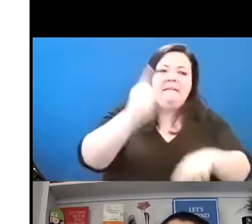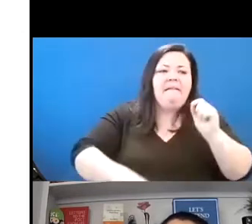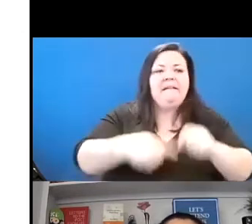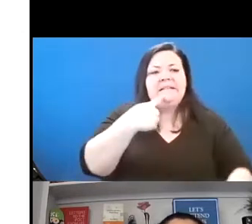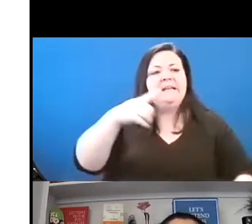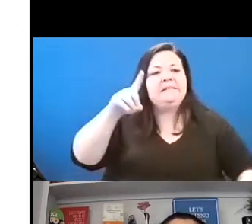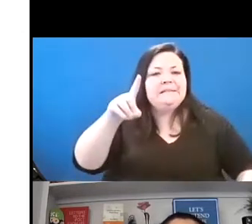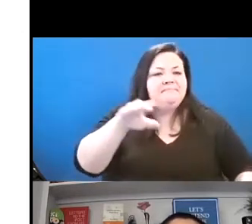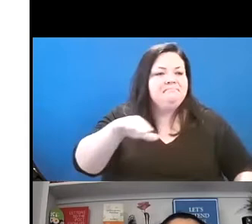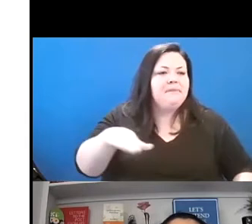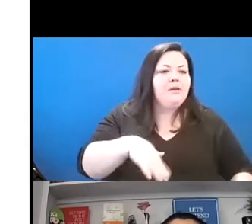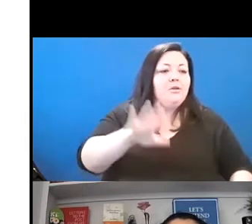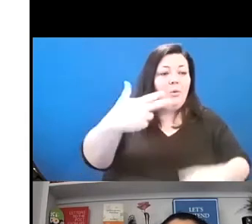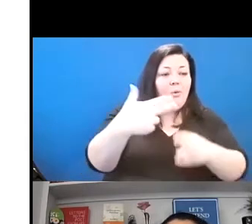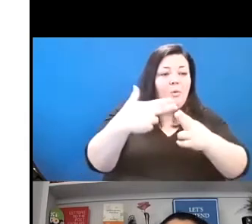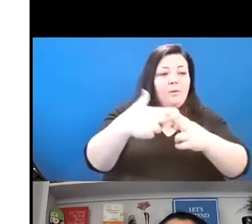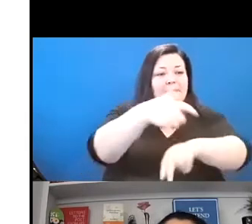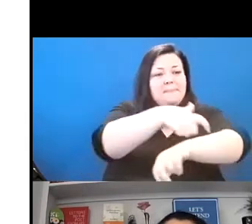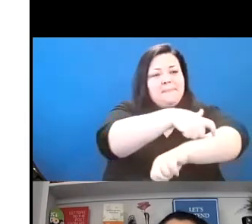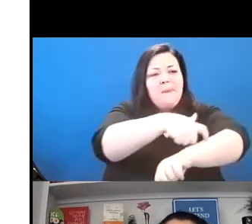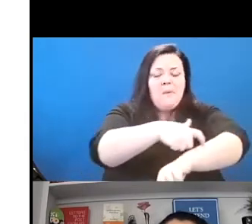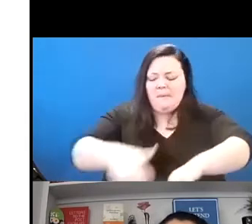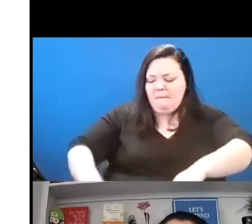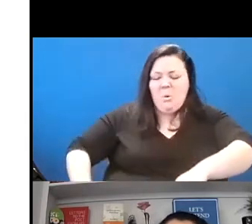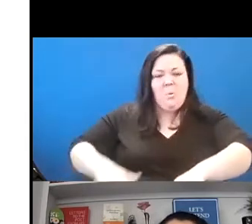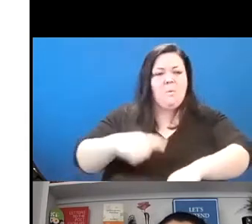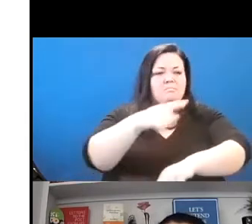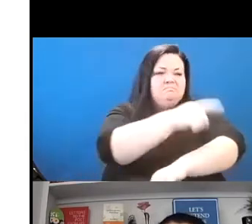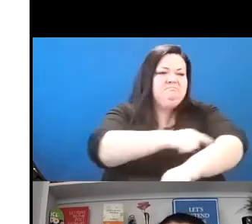Your name inked on the sweetmeat of my thigh, crossed out: Drake.